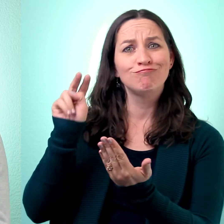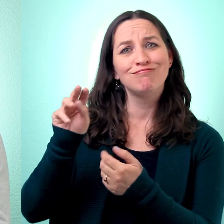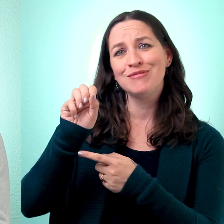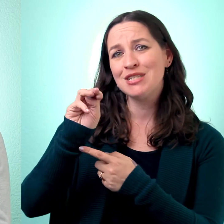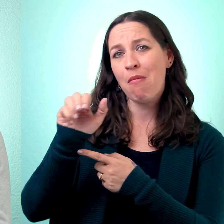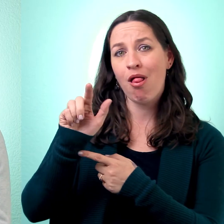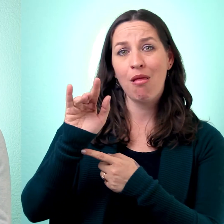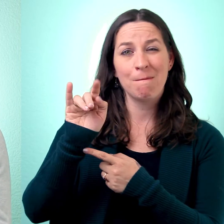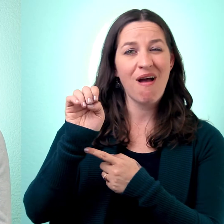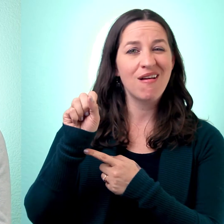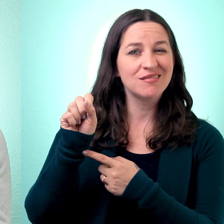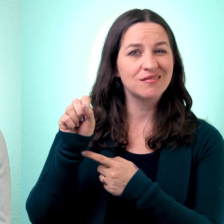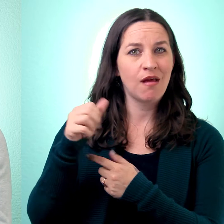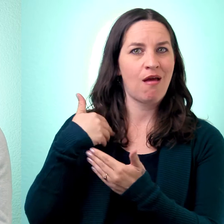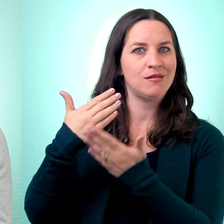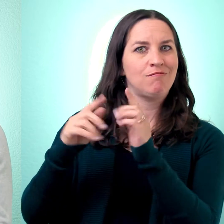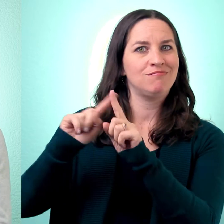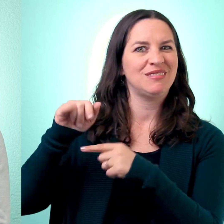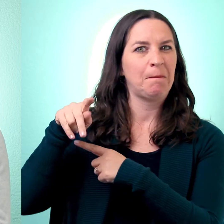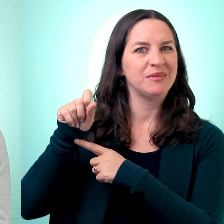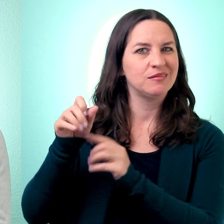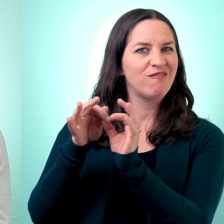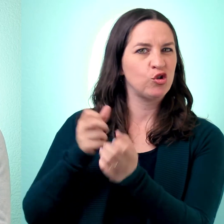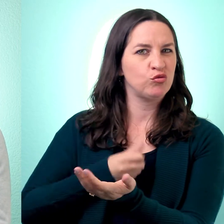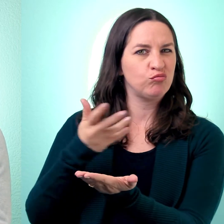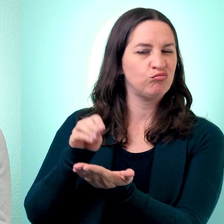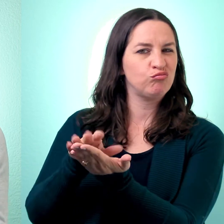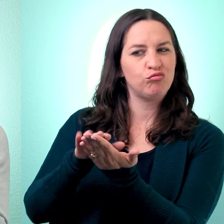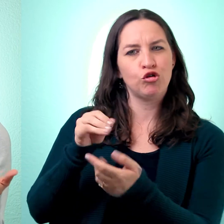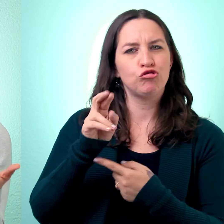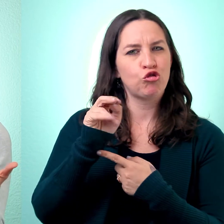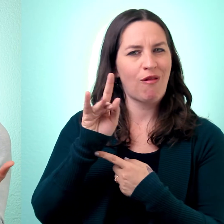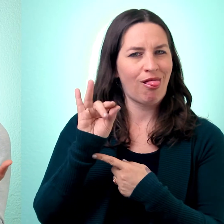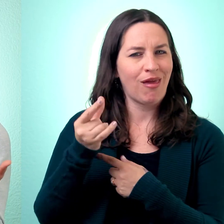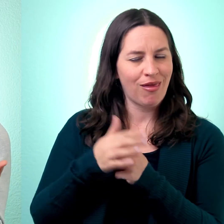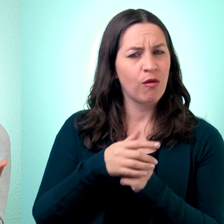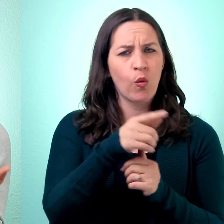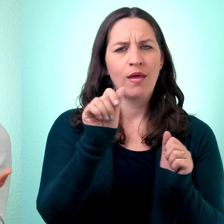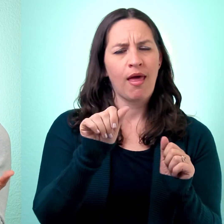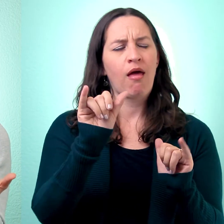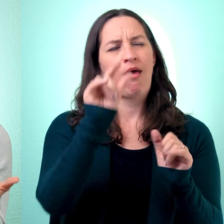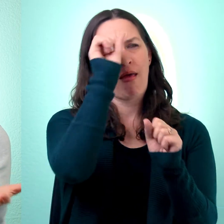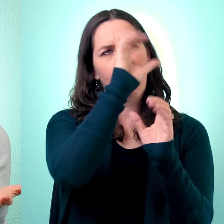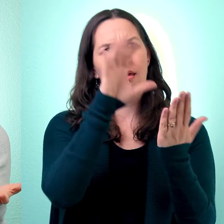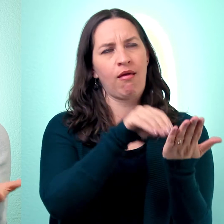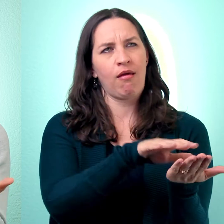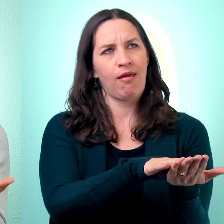about journaling last month and they have some great tips and tricks for that. Journal the type of person that you would interpret for when they're